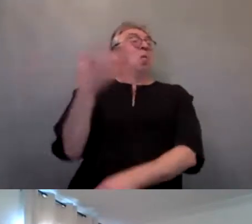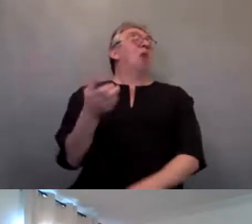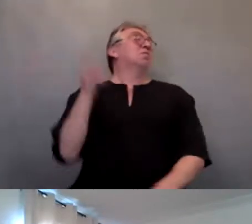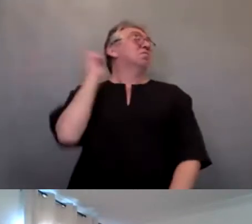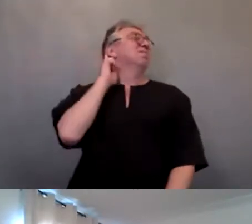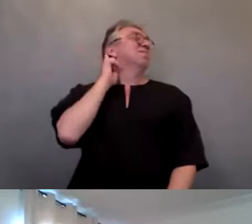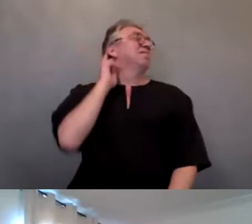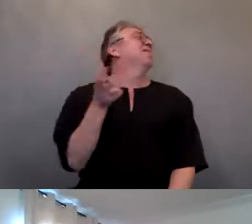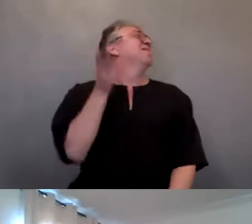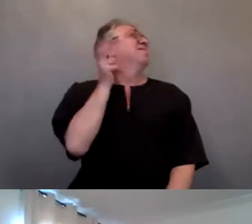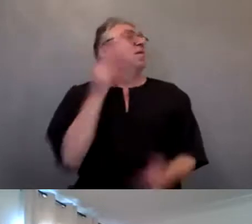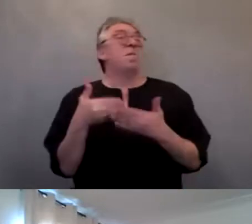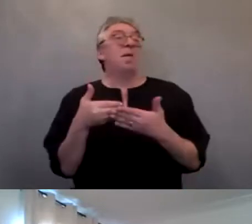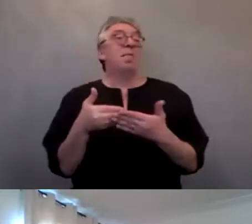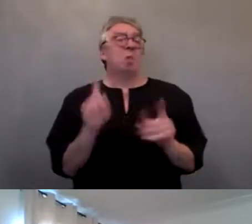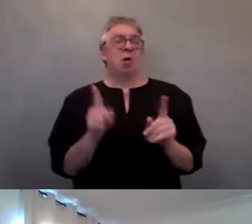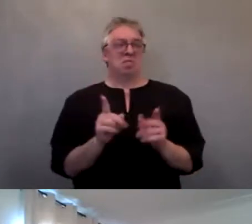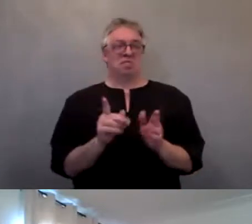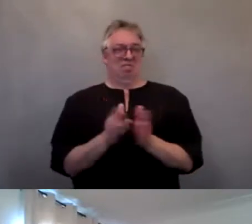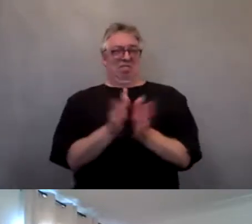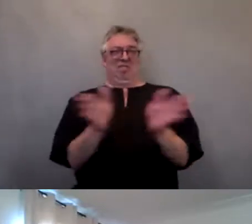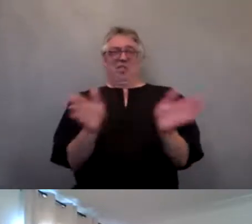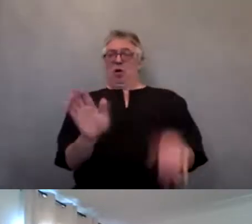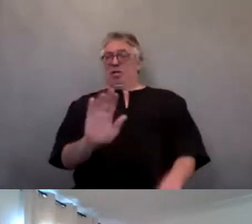mothers to babies, like usually it's not recommended